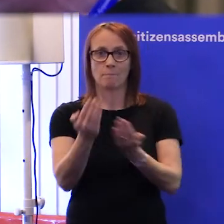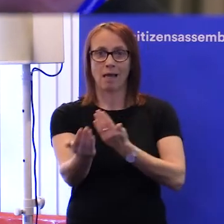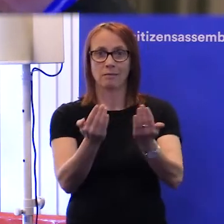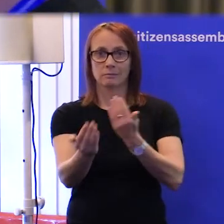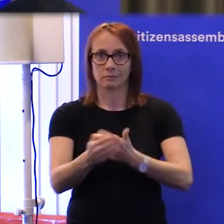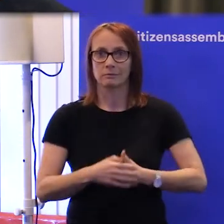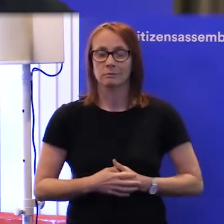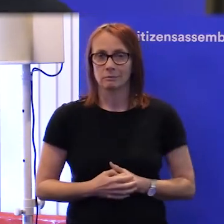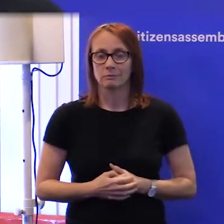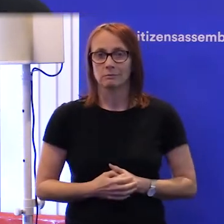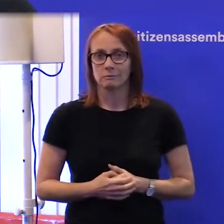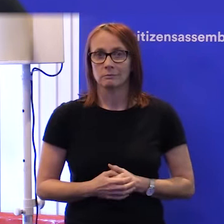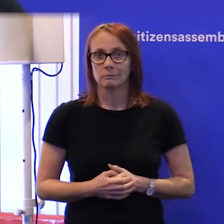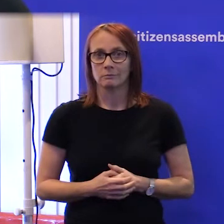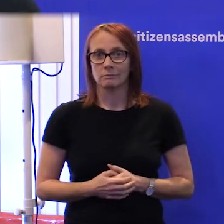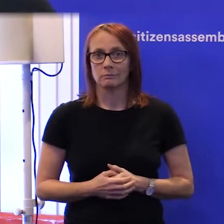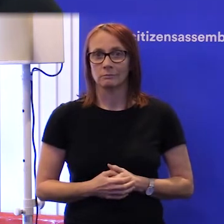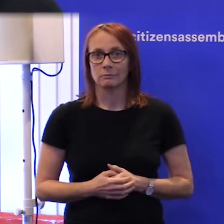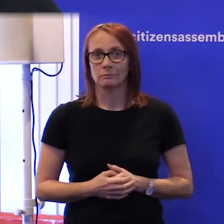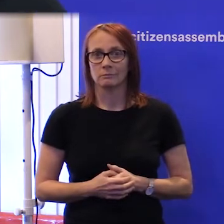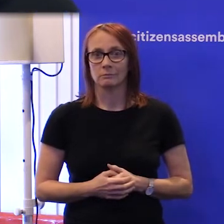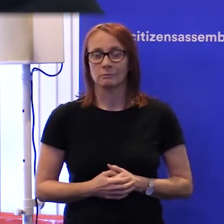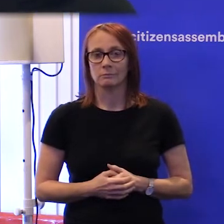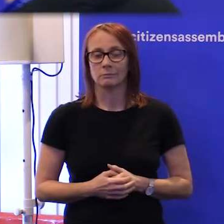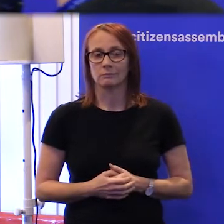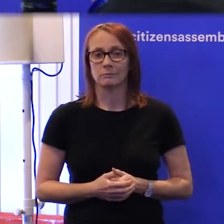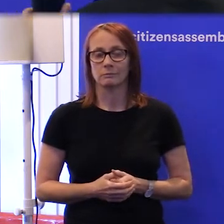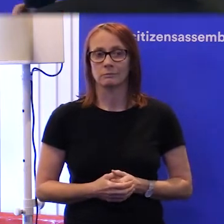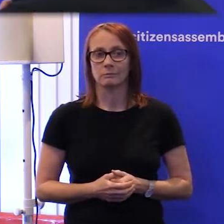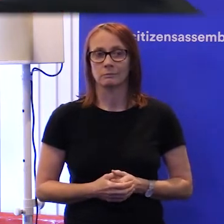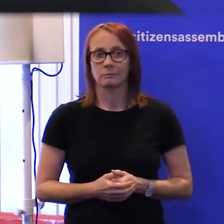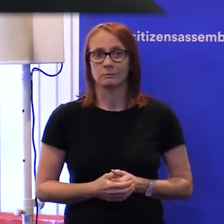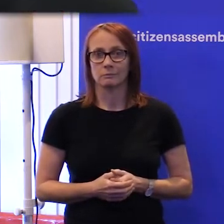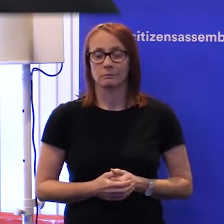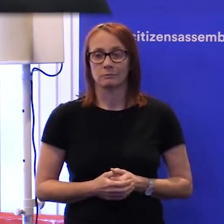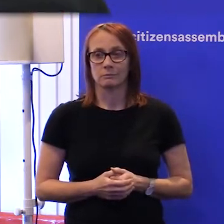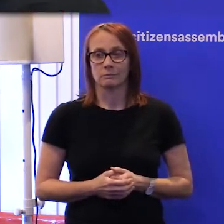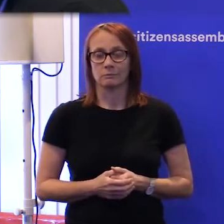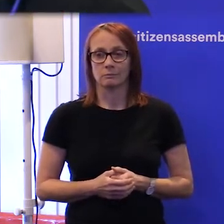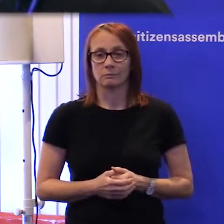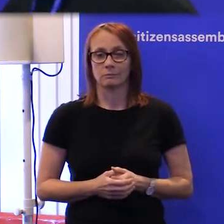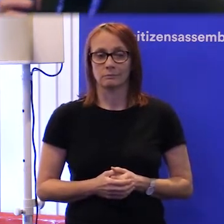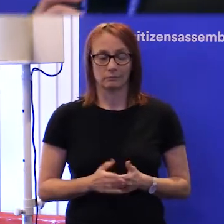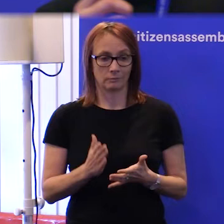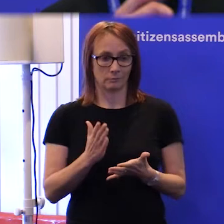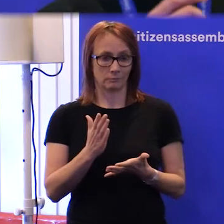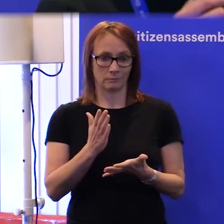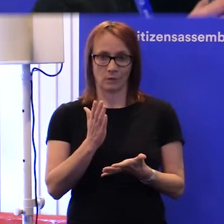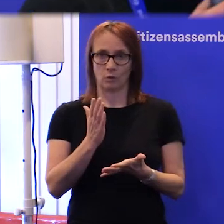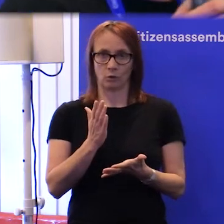with a balanced view so all of that really has been completely exploded by